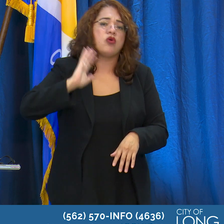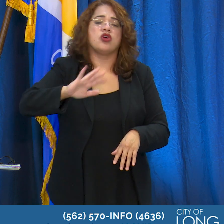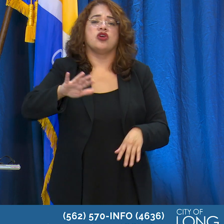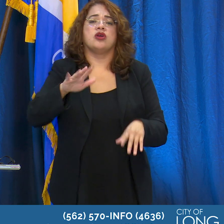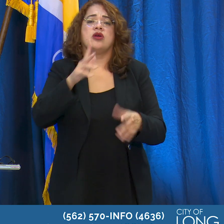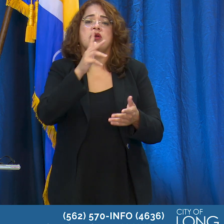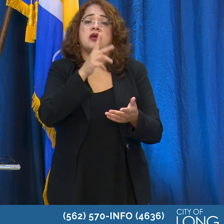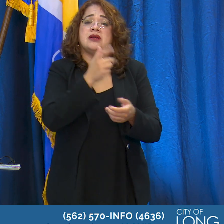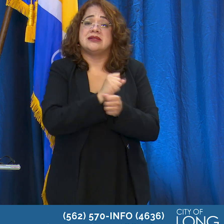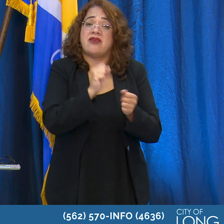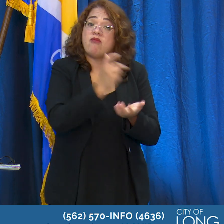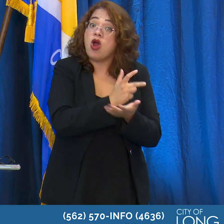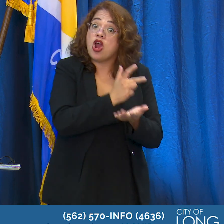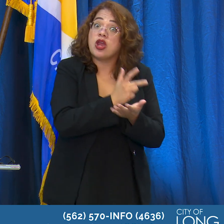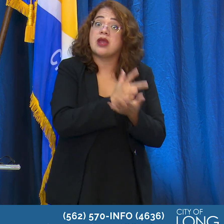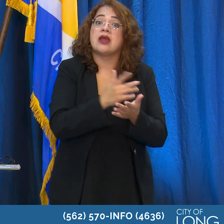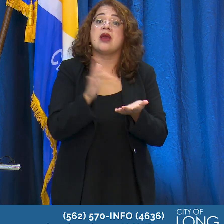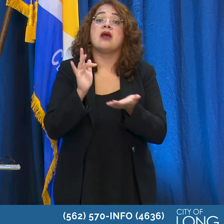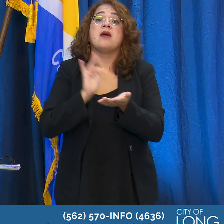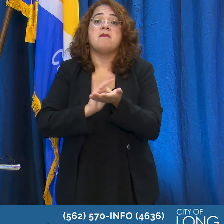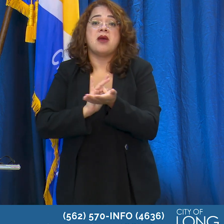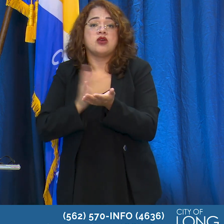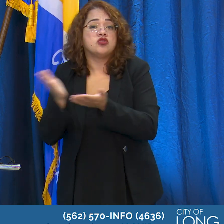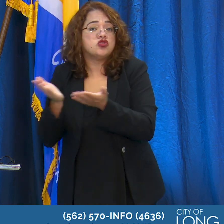connecting to services and permanent housing opportunities.